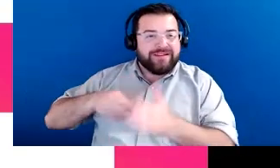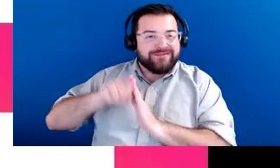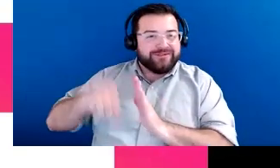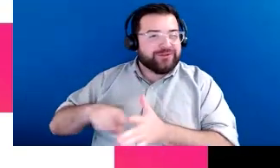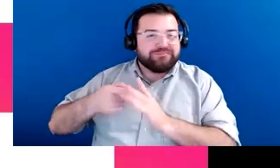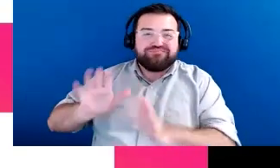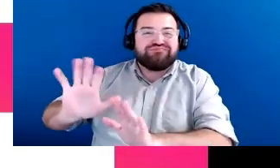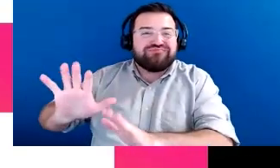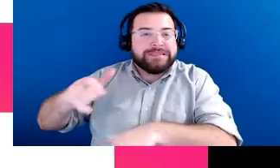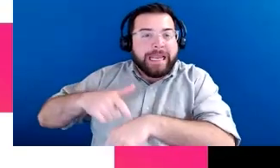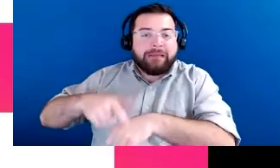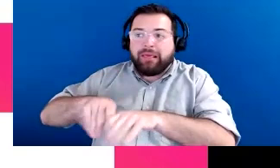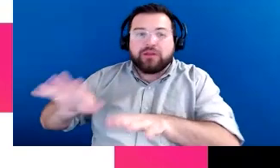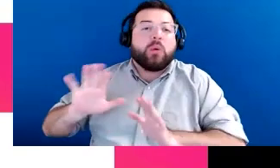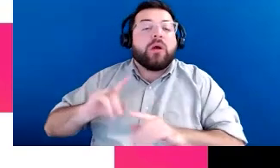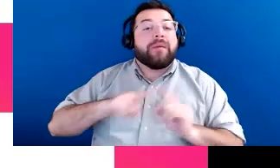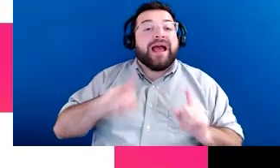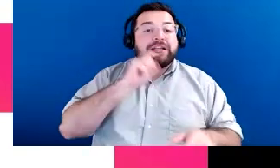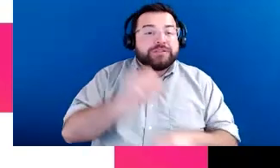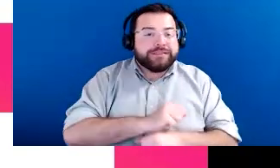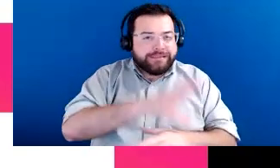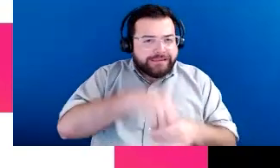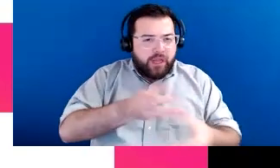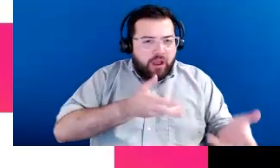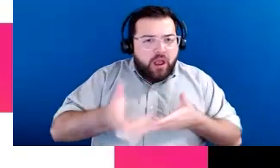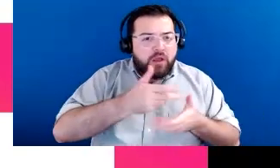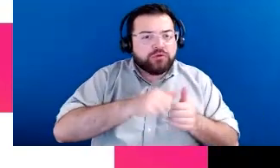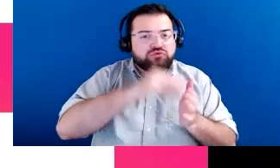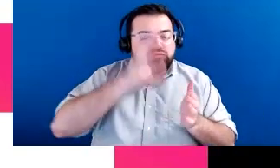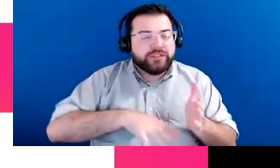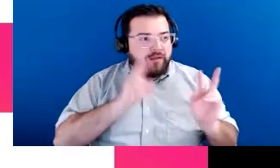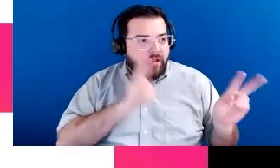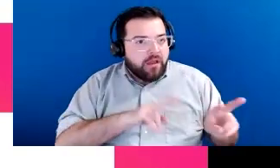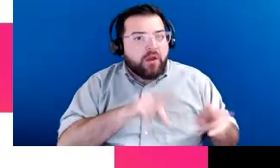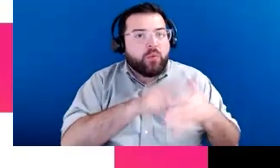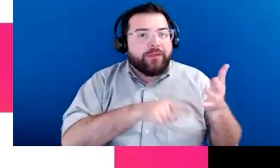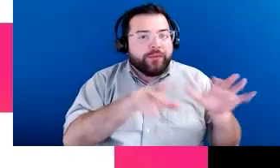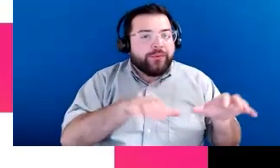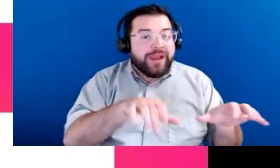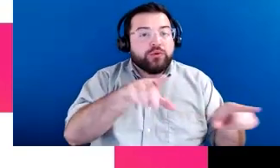but that you're actually in the course, you're engaged with the students, what they're doing, and you're doing it on a regular basis.